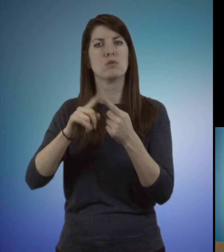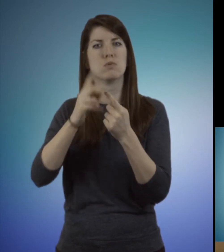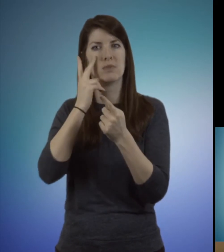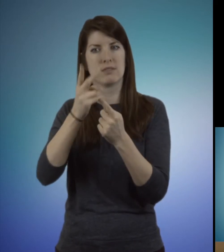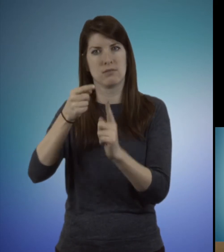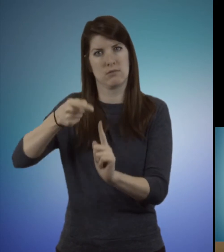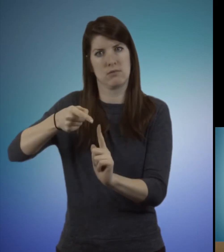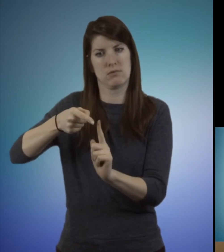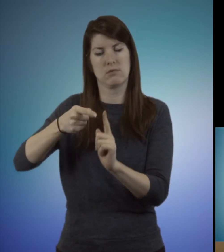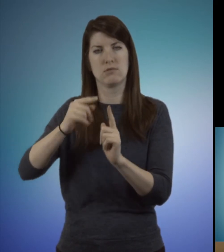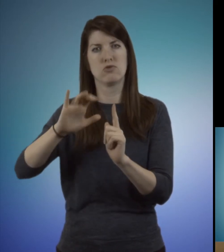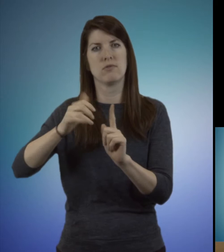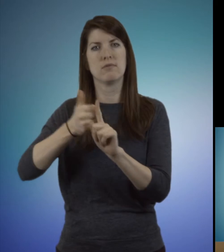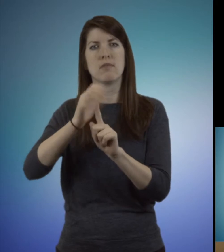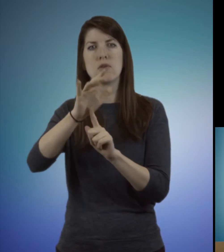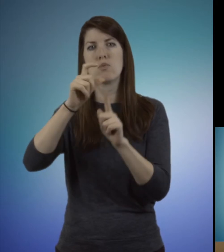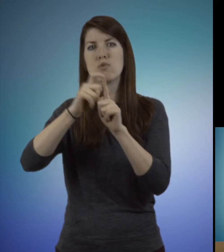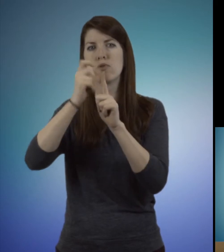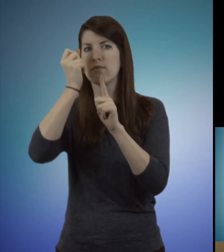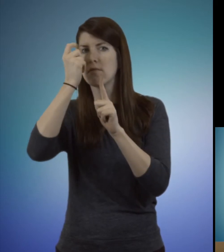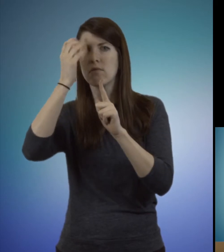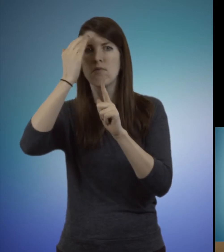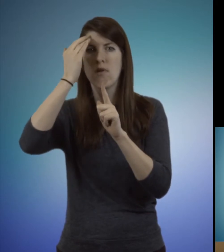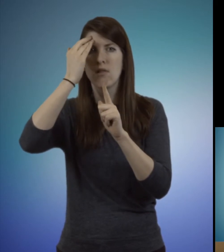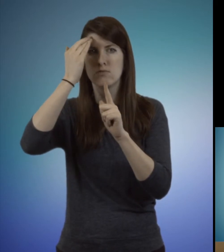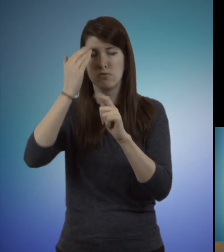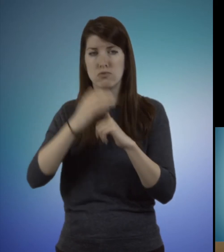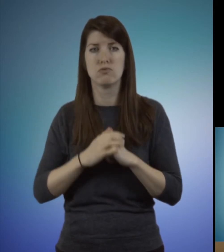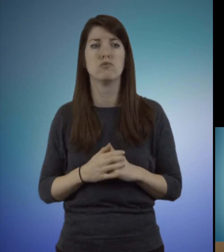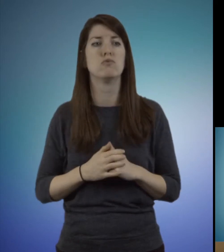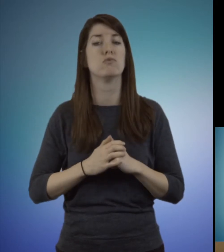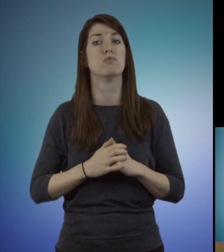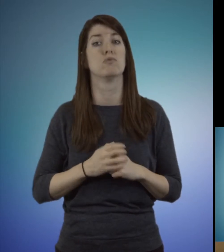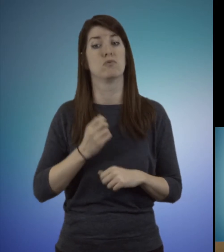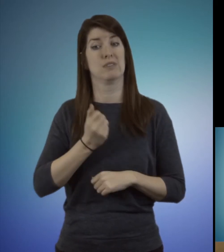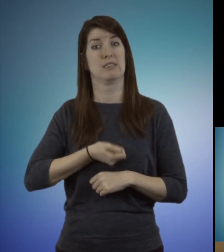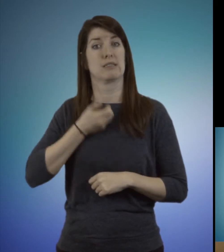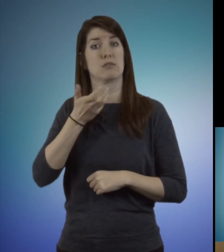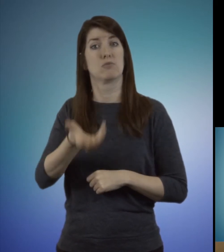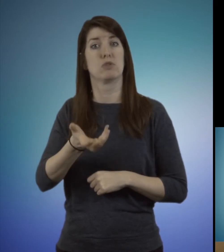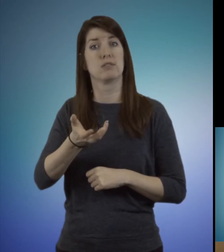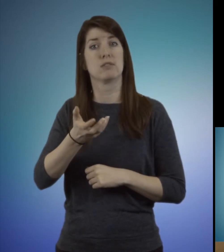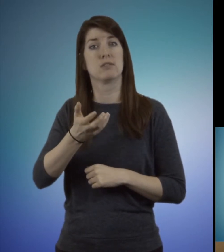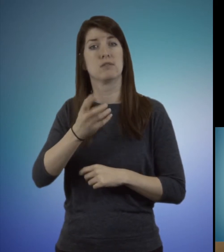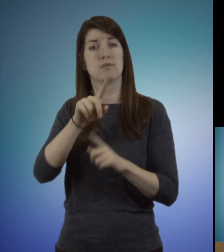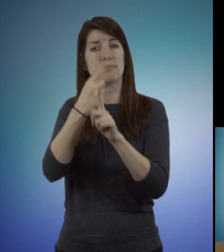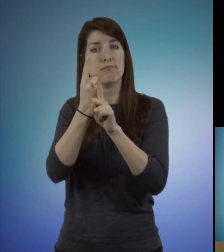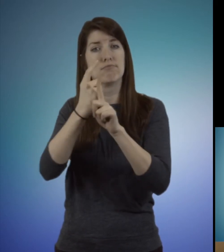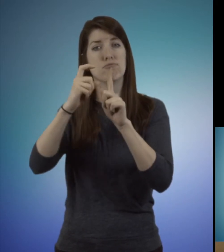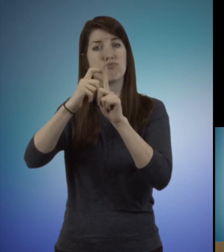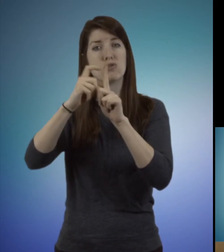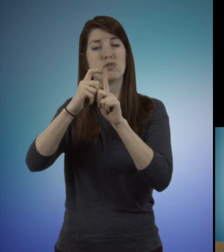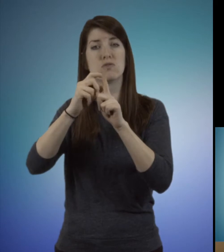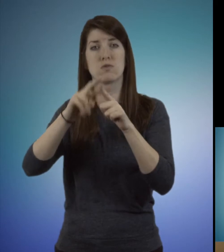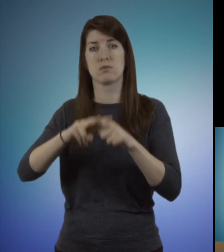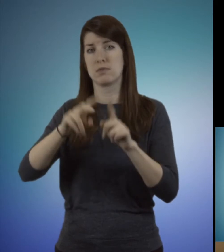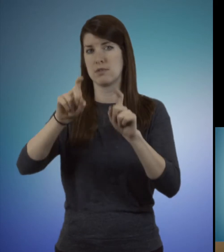to see what a child's word knowledge is. Expressive single-word vocabulary tests assess if a child is able